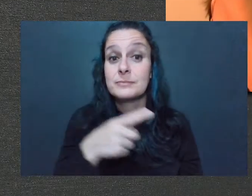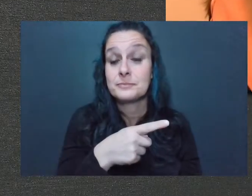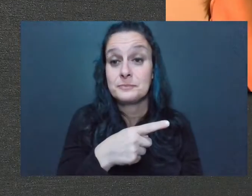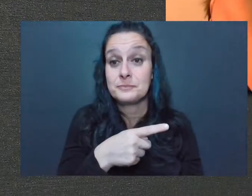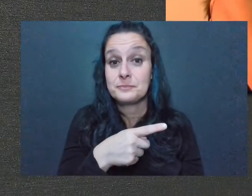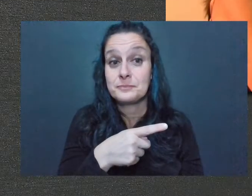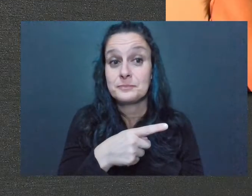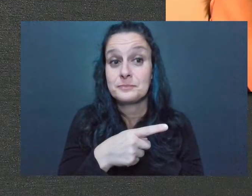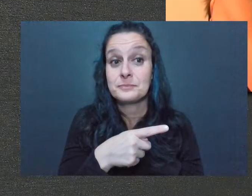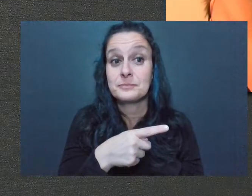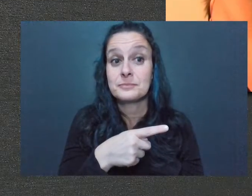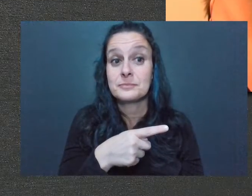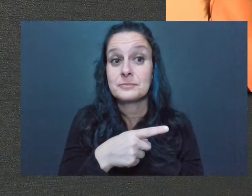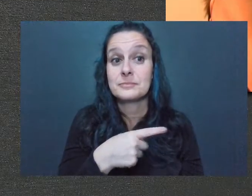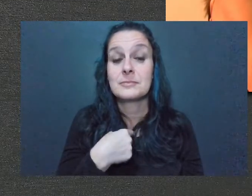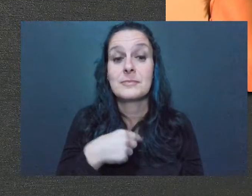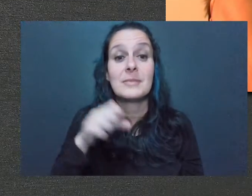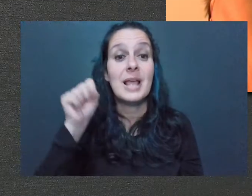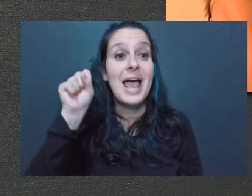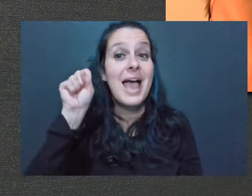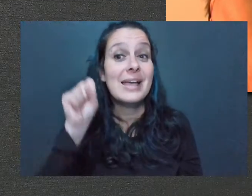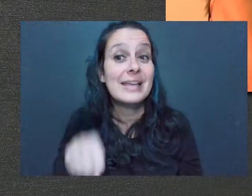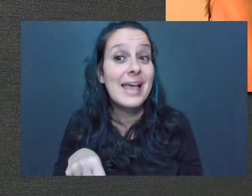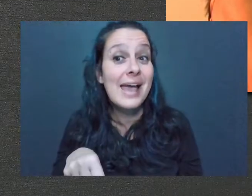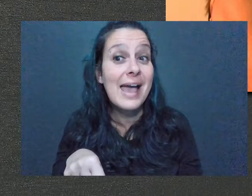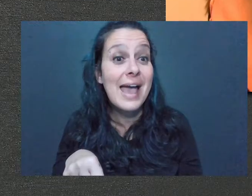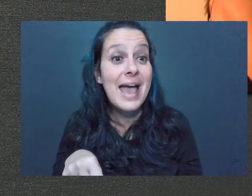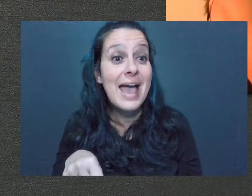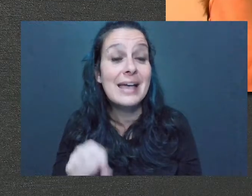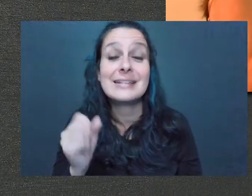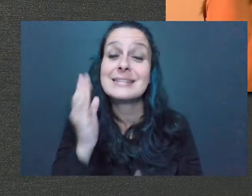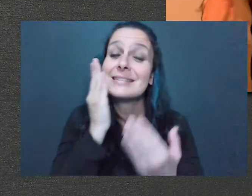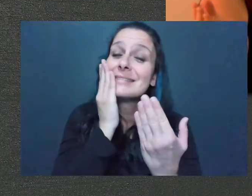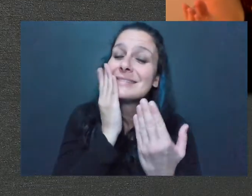I can sing."